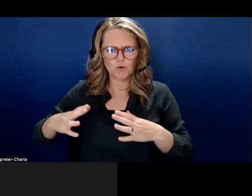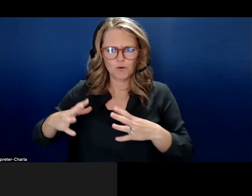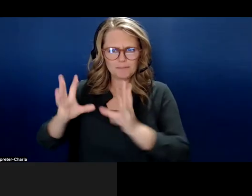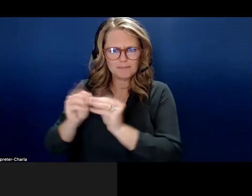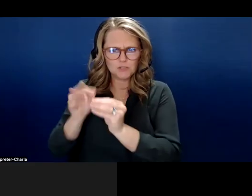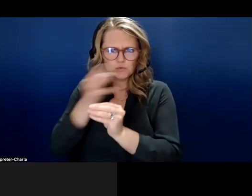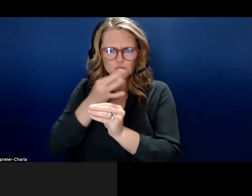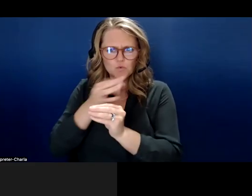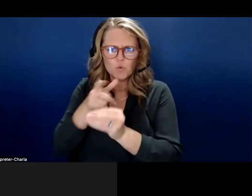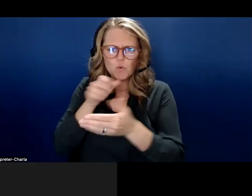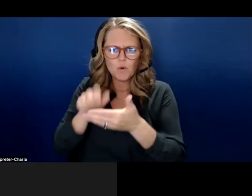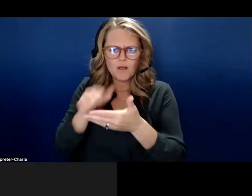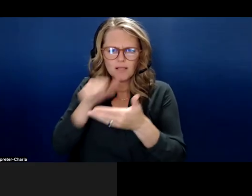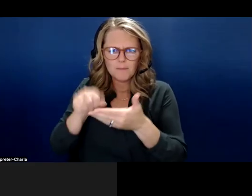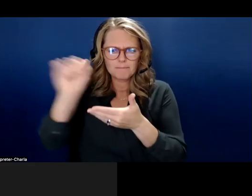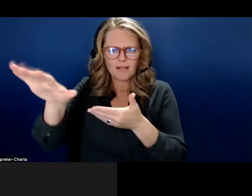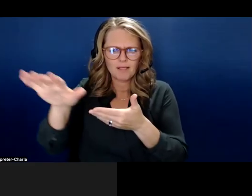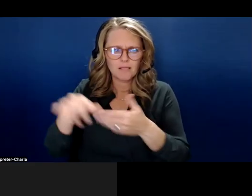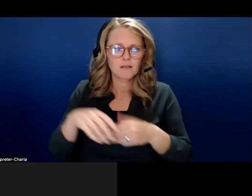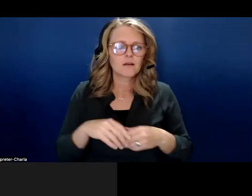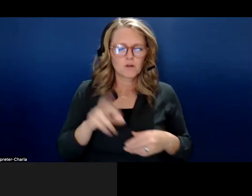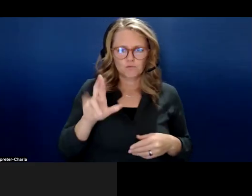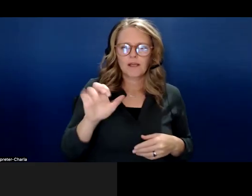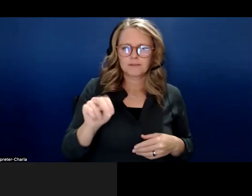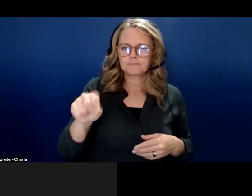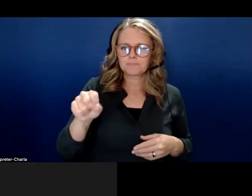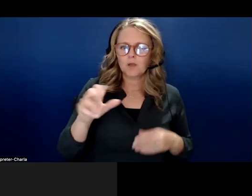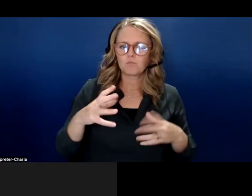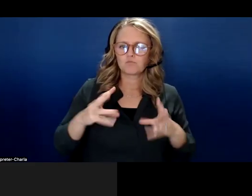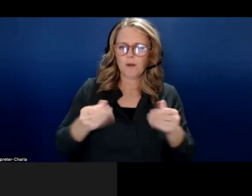Yeah, so the property owner meeting is a follow up